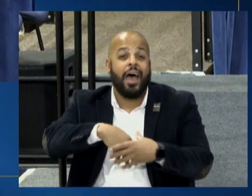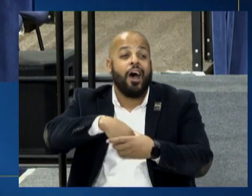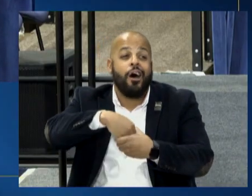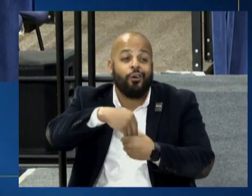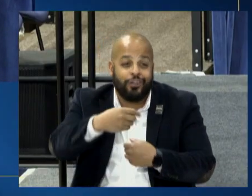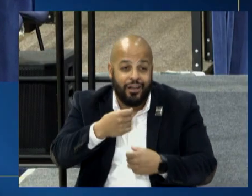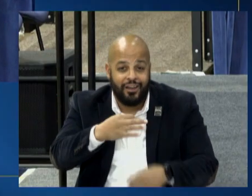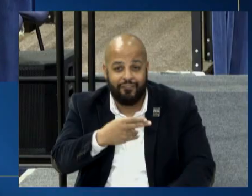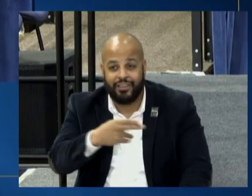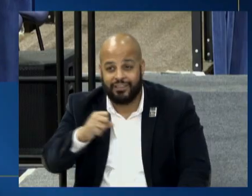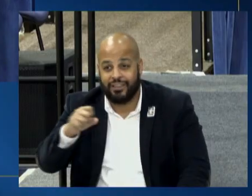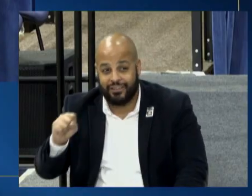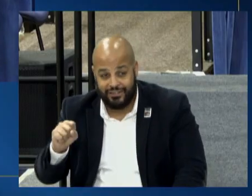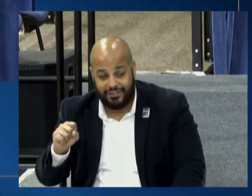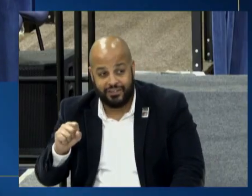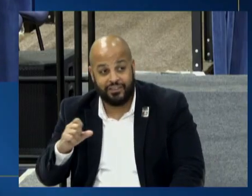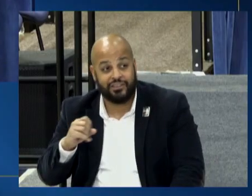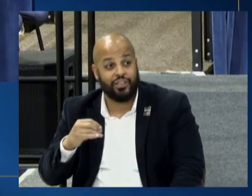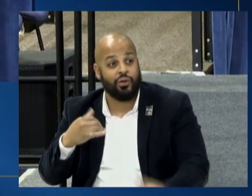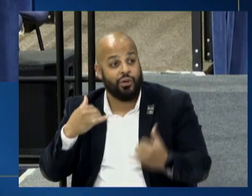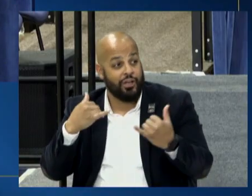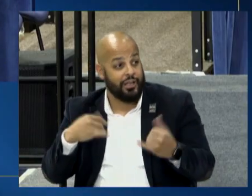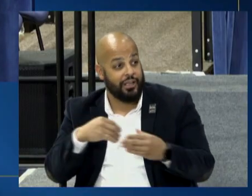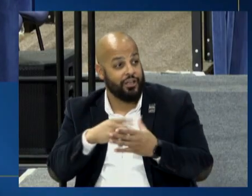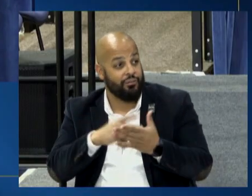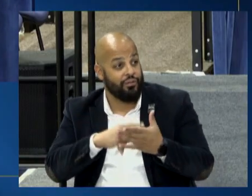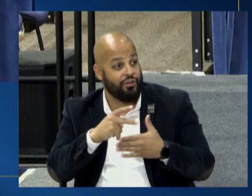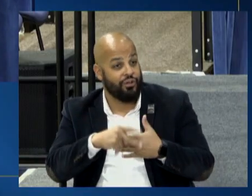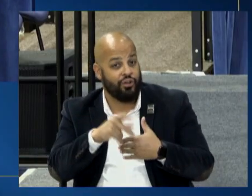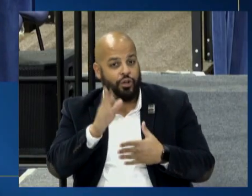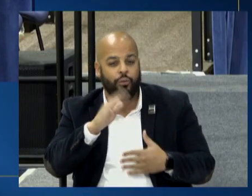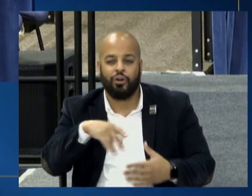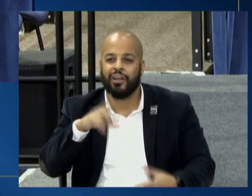So, at this point in the program, you're going to get to hear from some of those